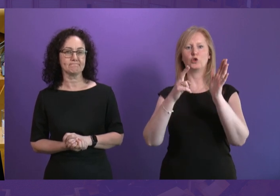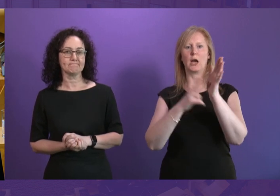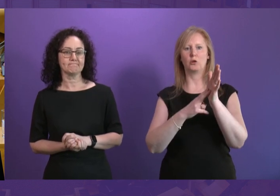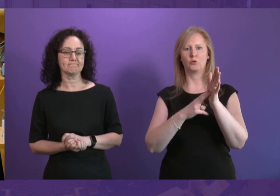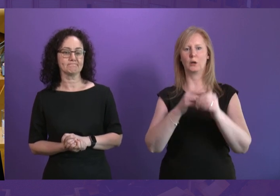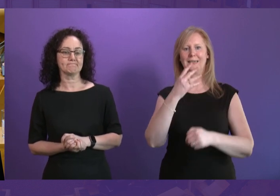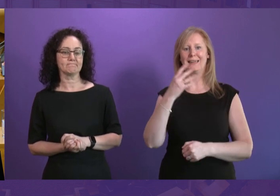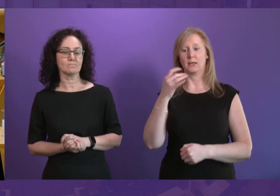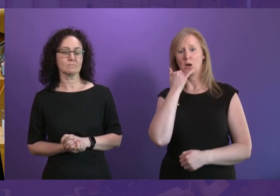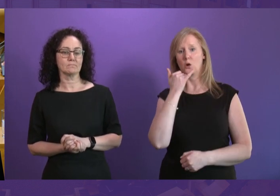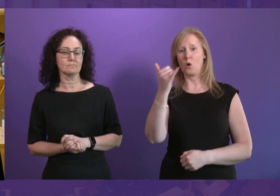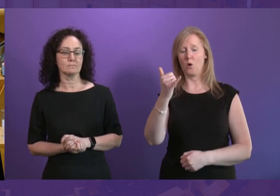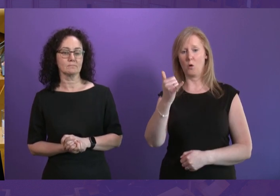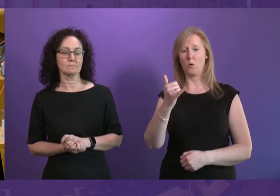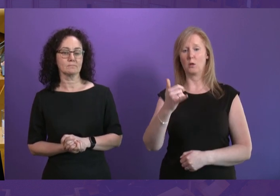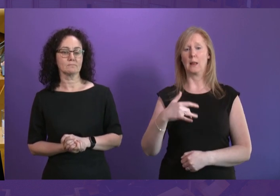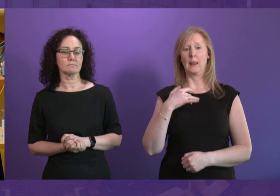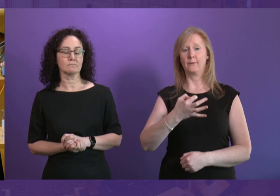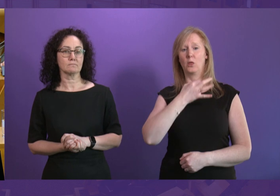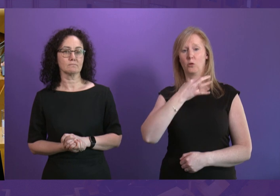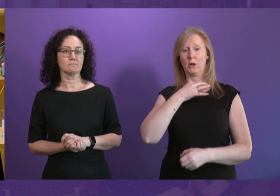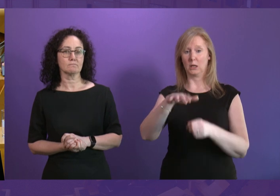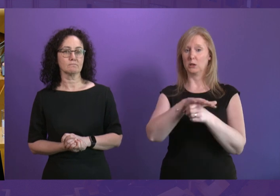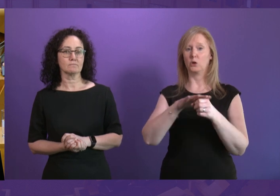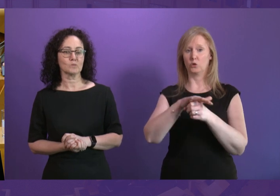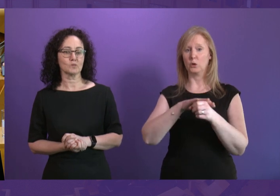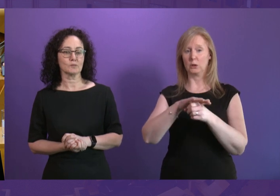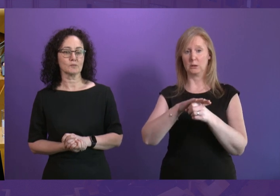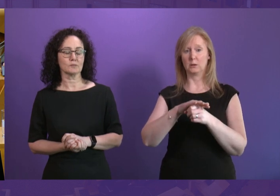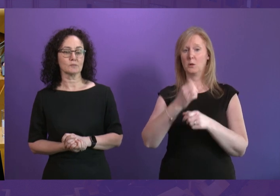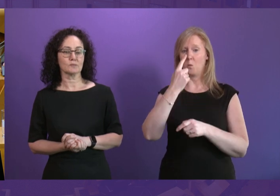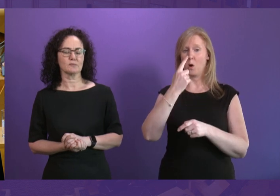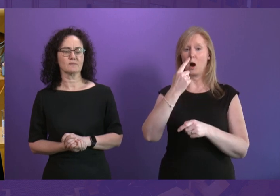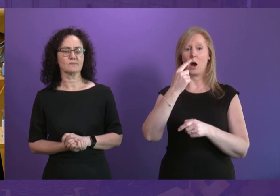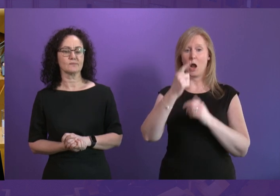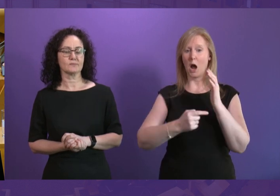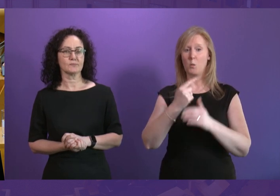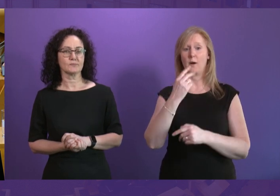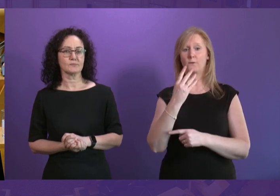for an ambulance in a life-threatening situation, it took one hour and 46 minutes for a rapid